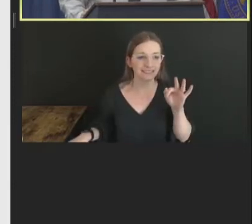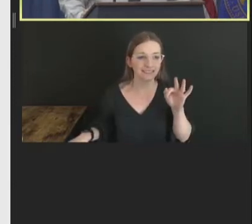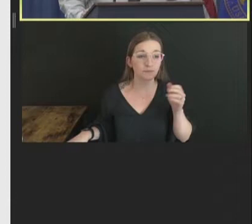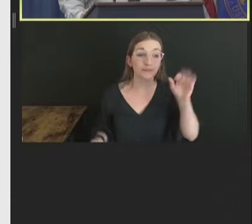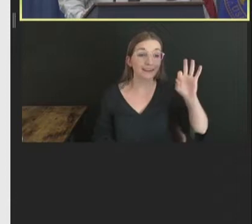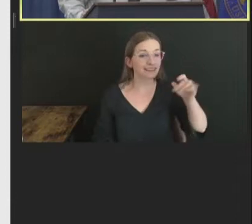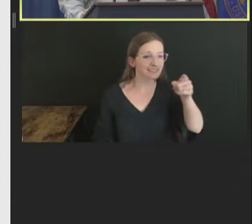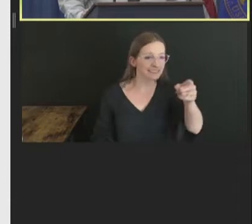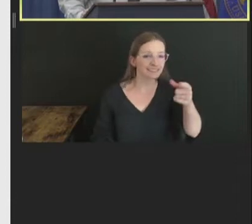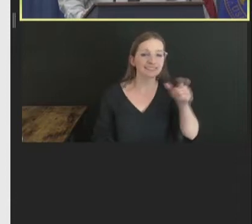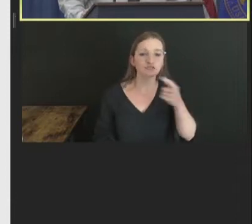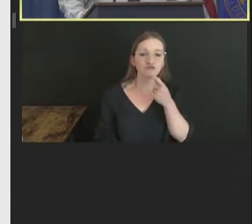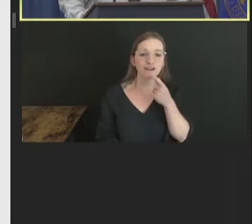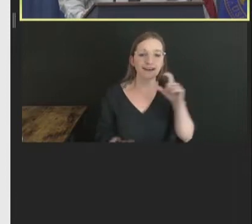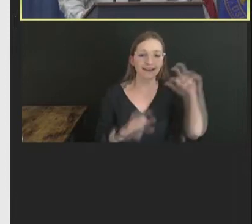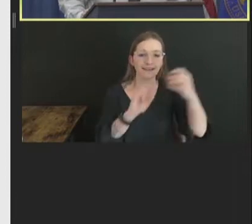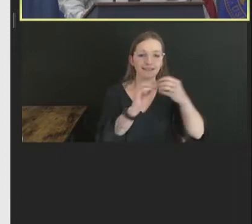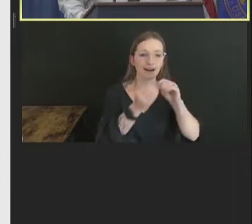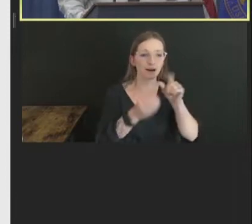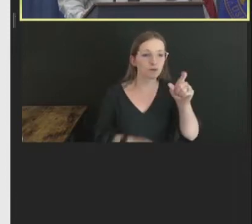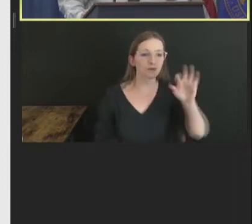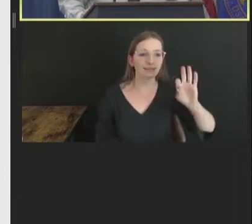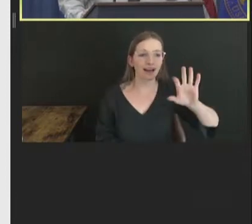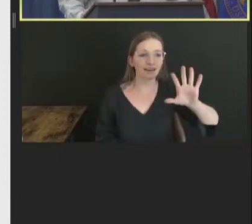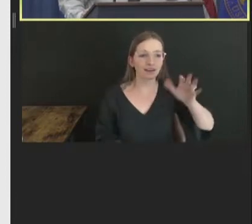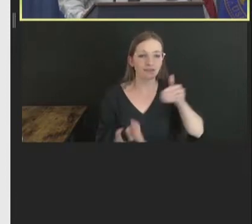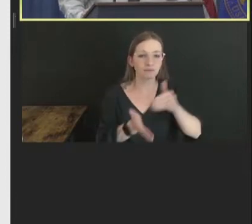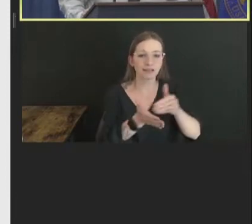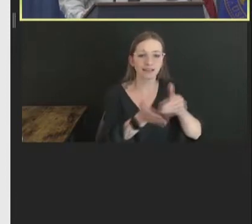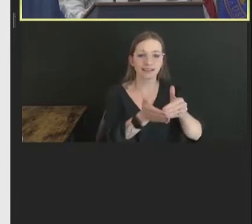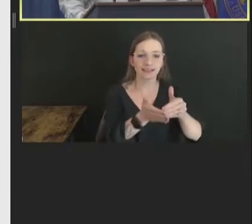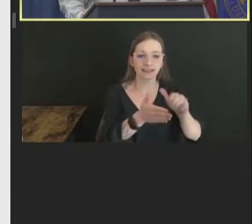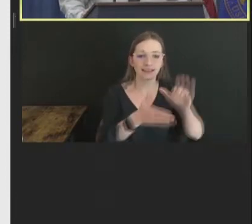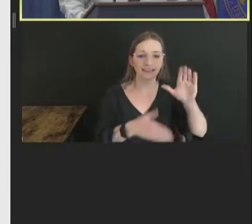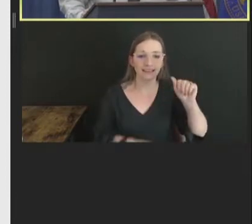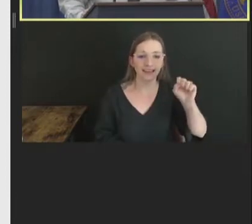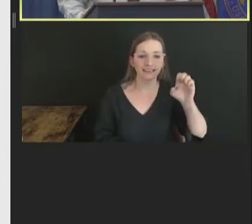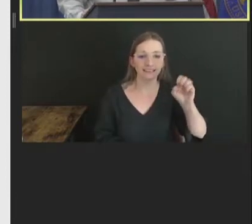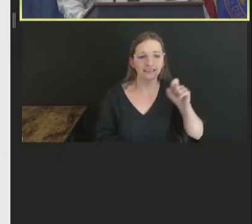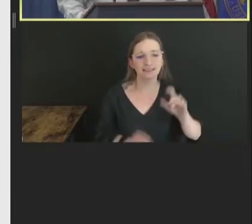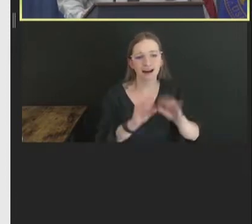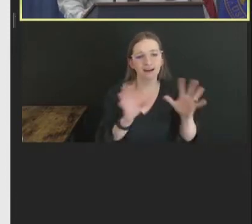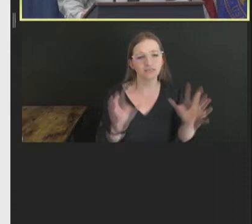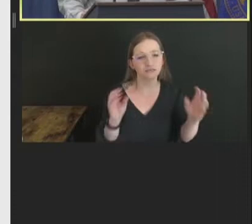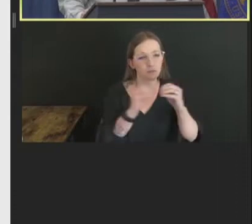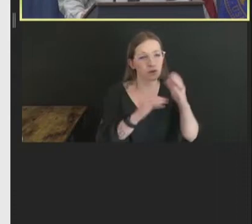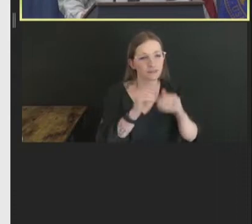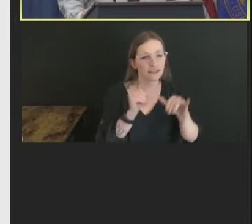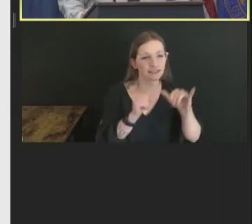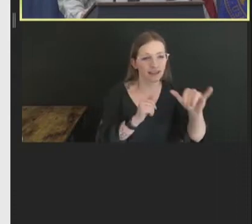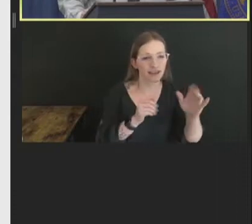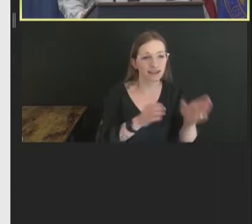red line on the far right of the graph, which was case numbers per day, we're currently at,